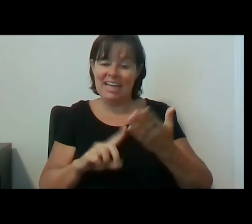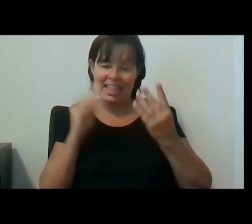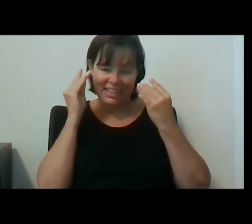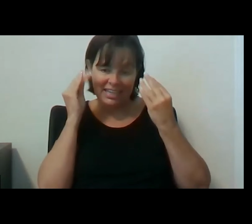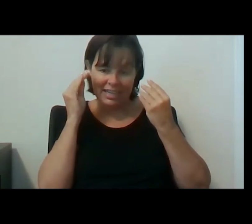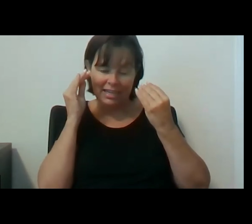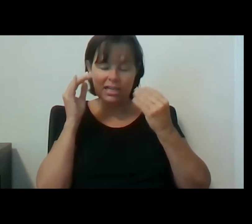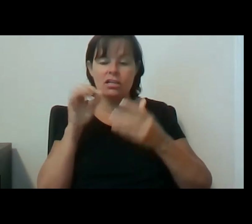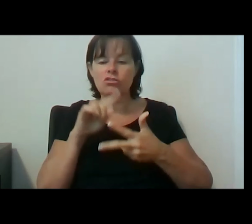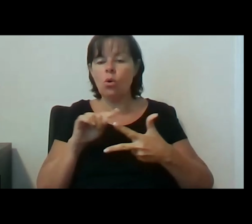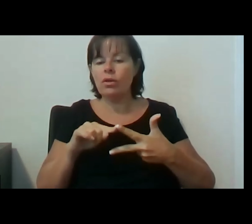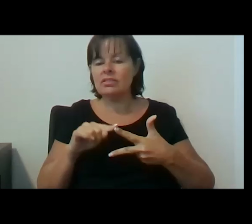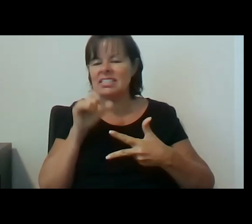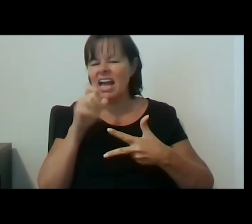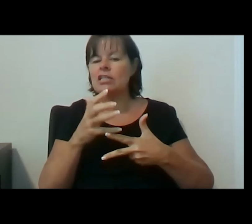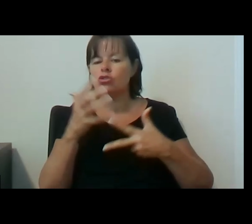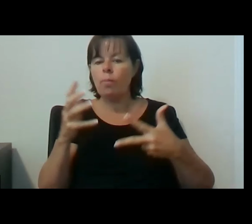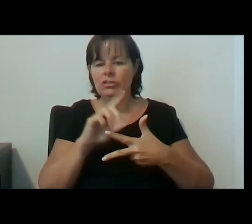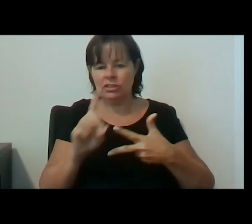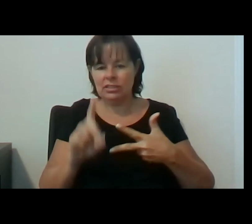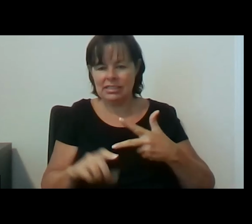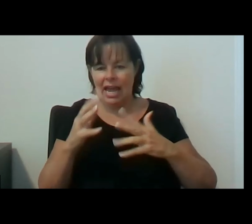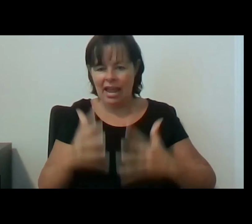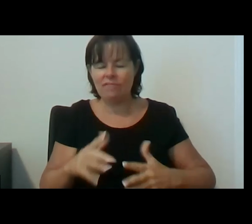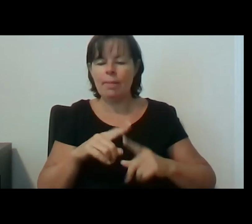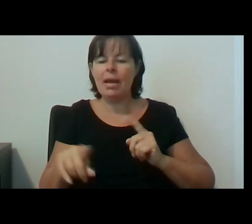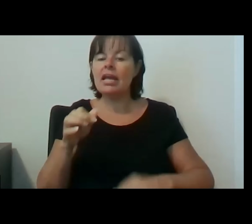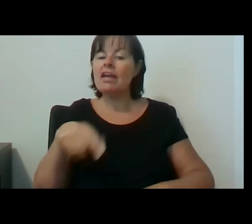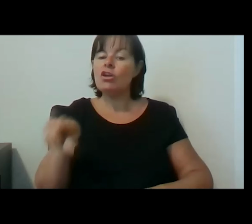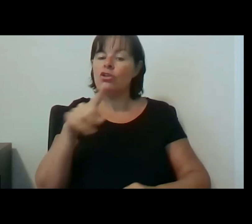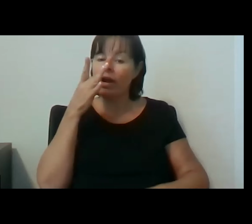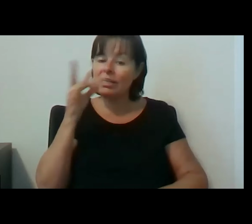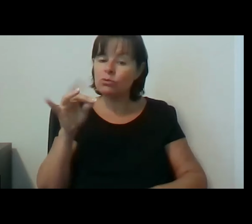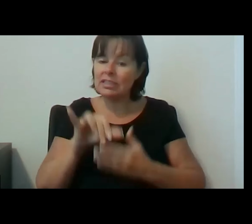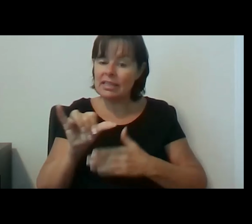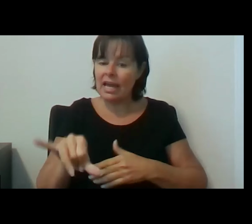design heavy uh but if you're interested in that especially if you're a uh business owner and you